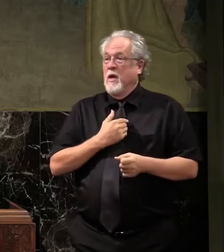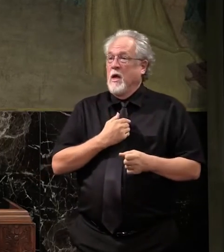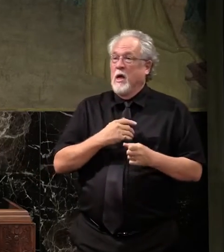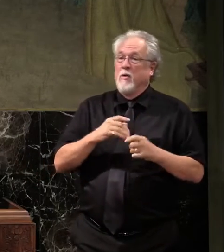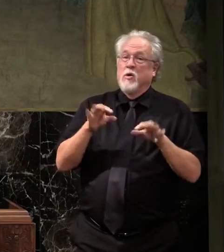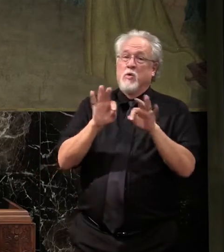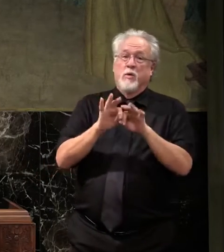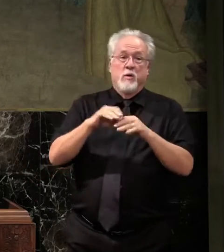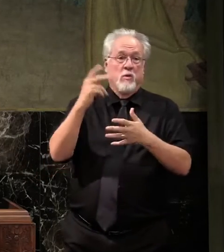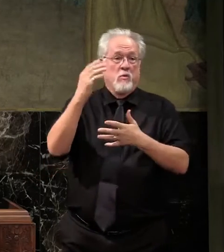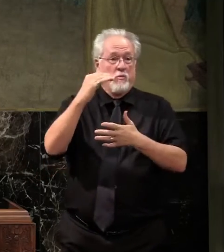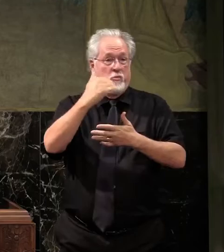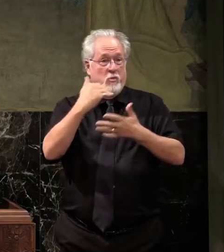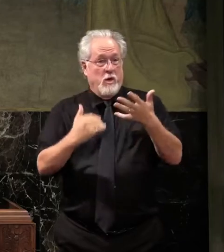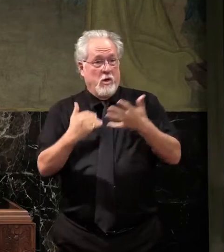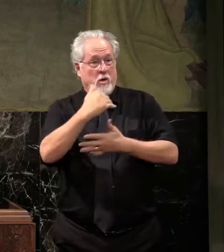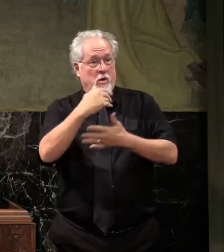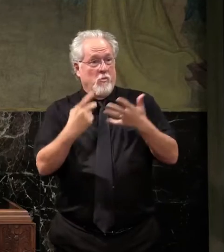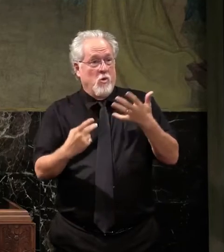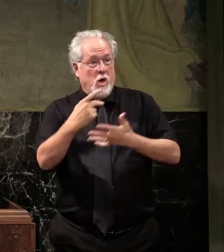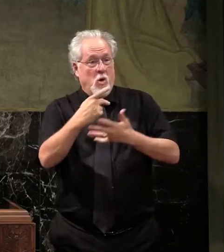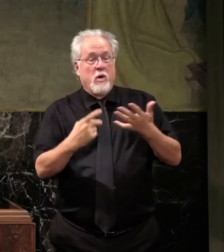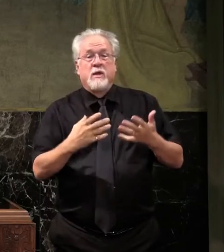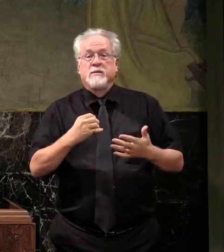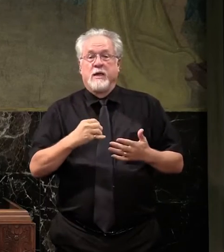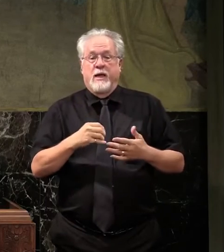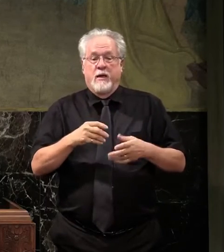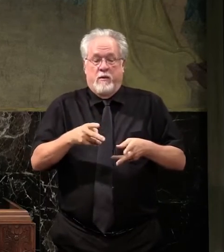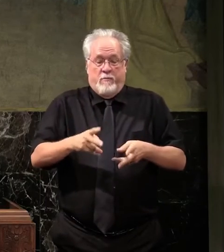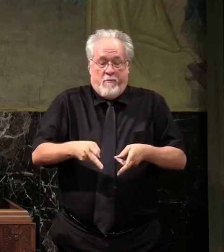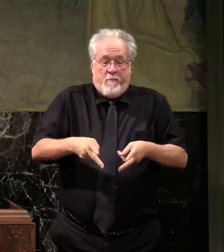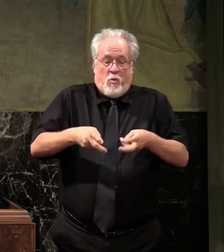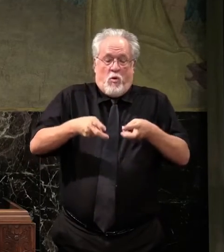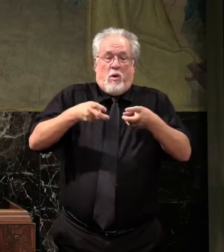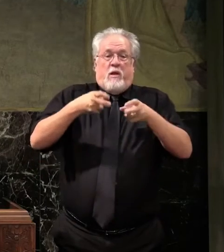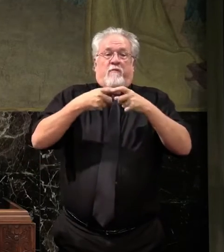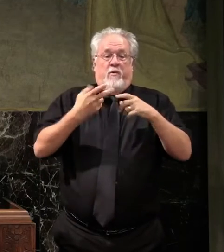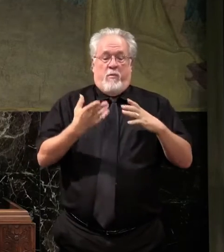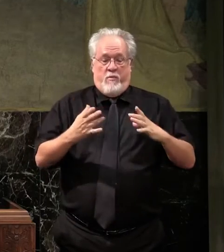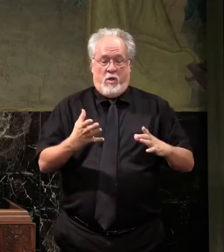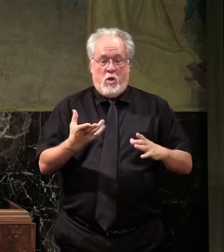It started us coming out of this hole that we have been left in today some of